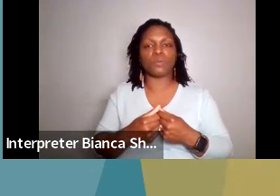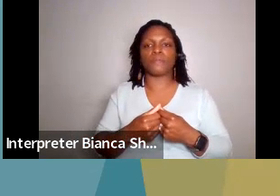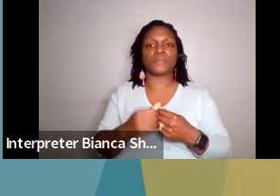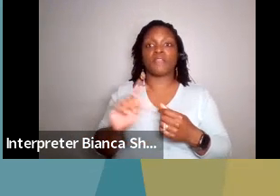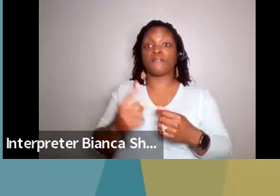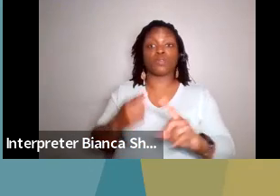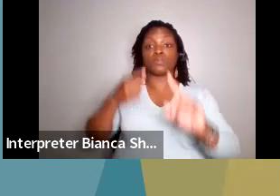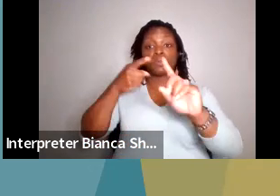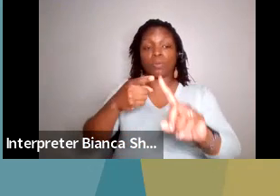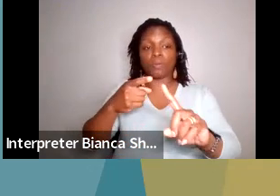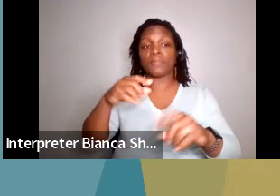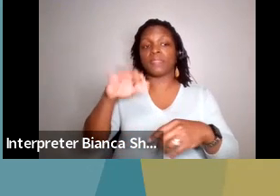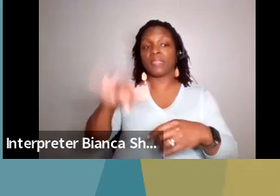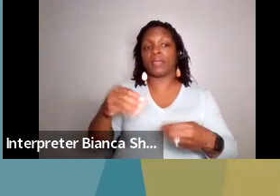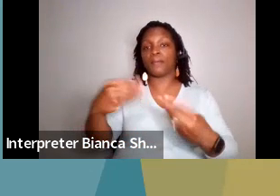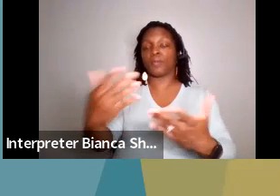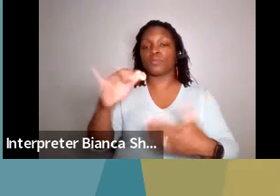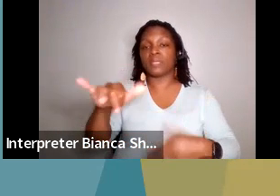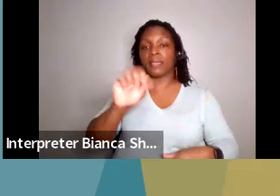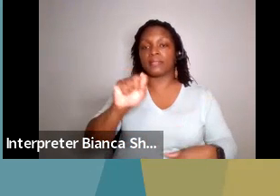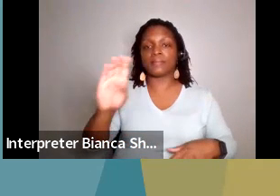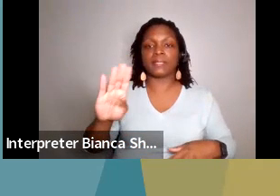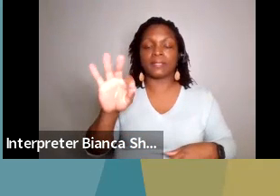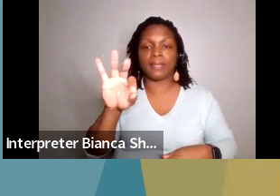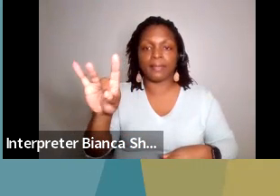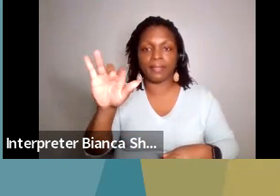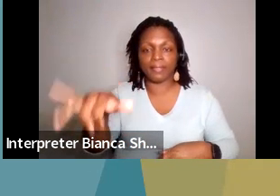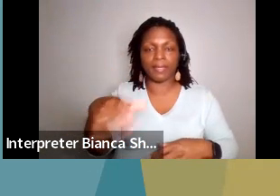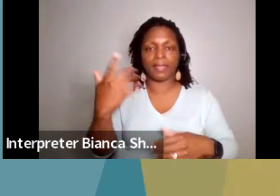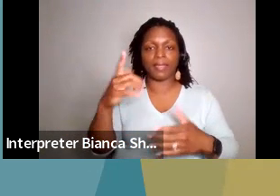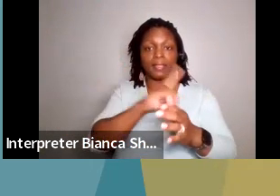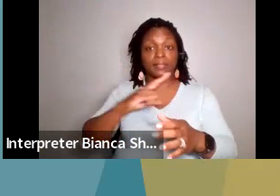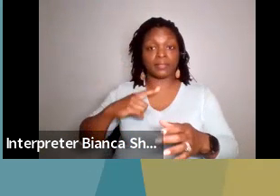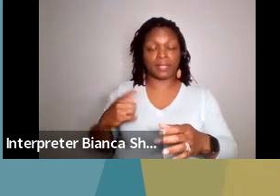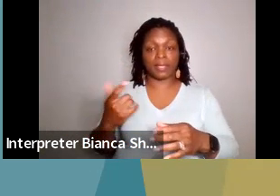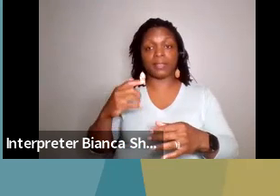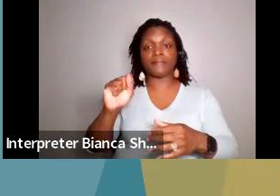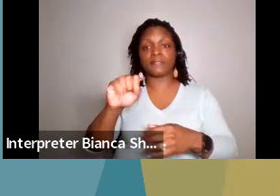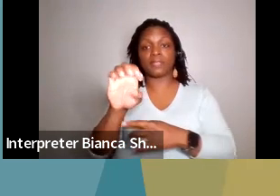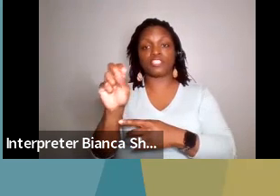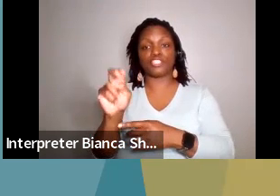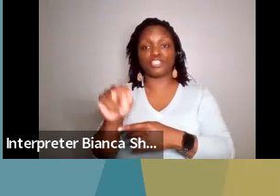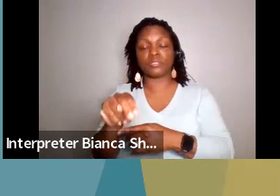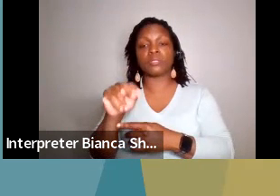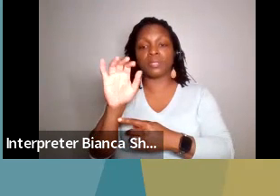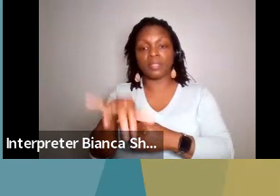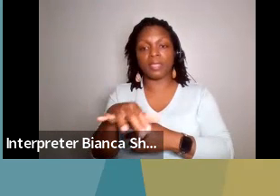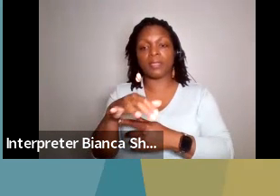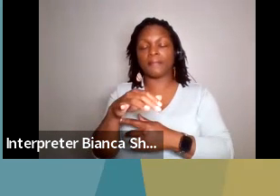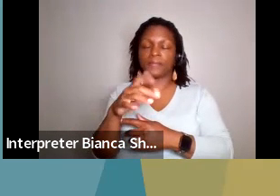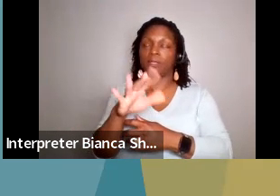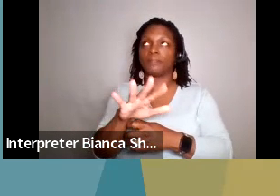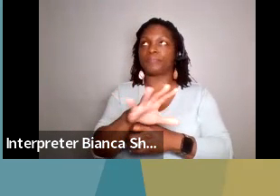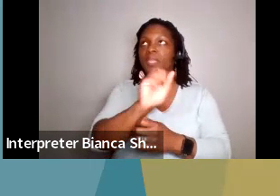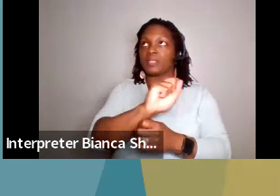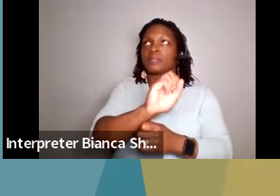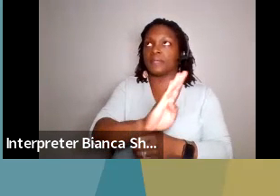Sb. 98. This legislative session, which is the statute excuse me has been 90.